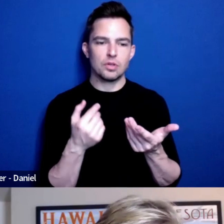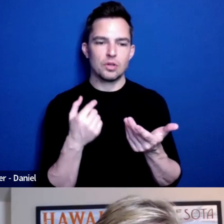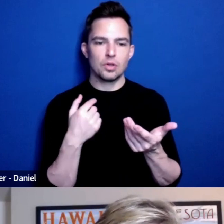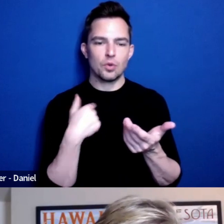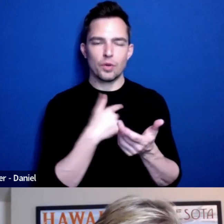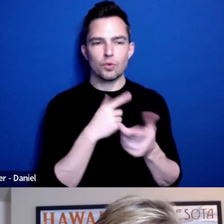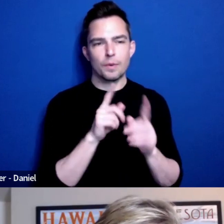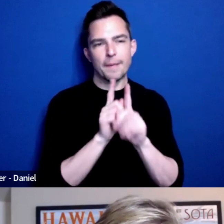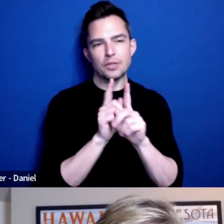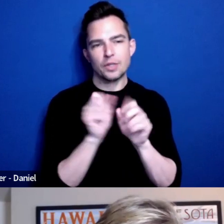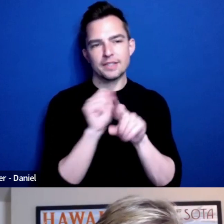were were coming up.